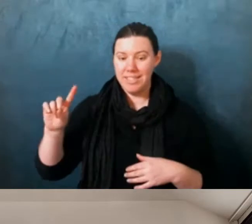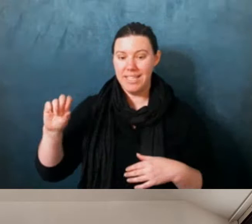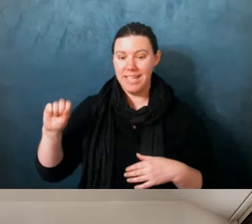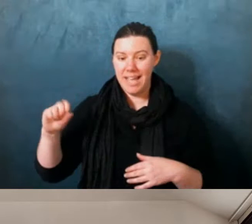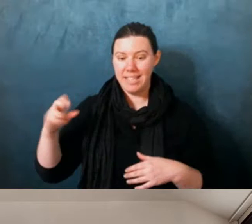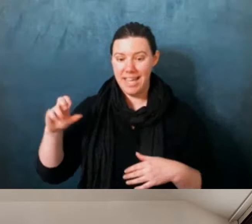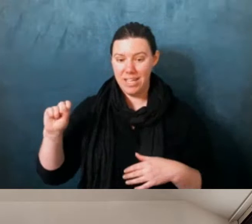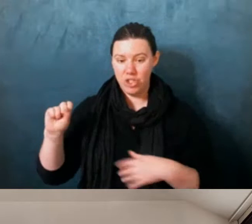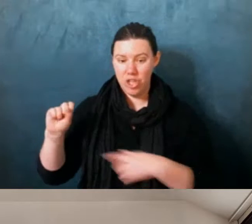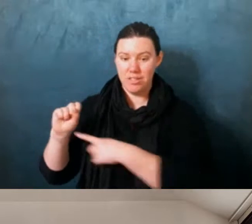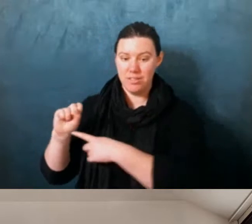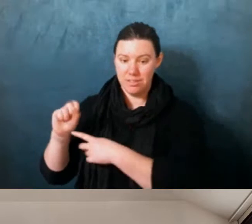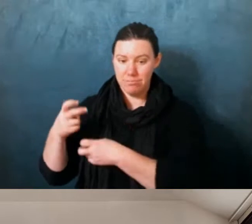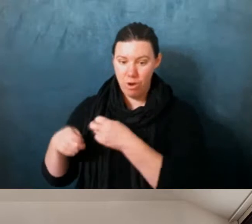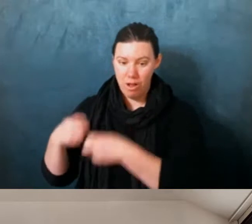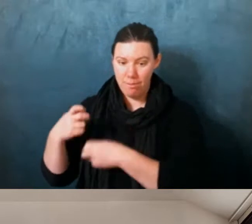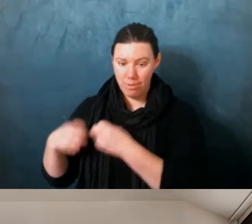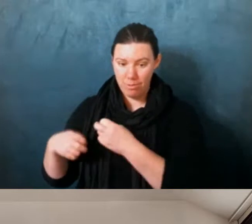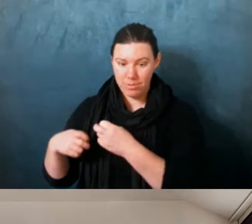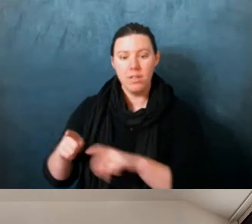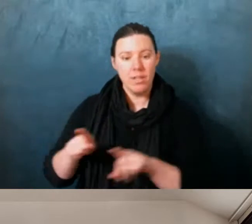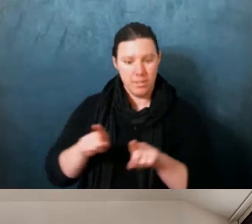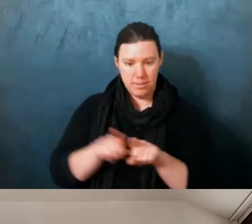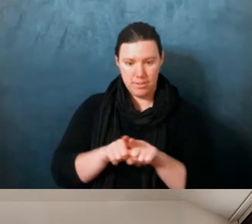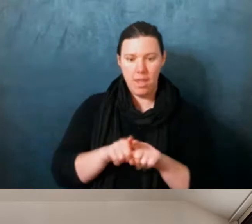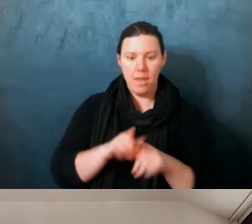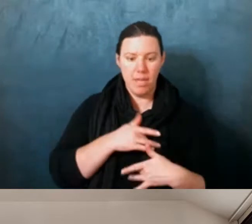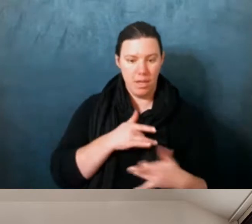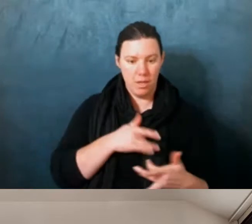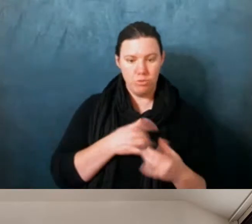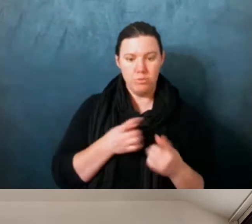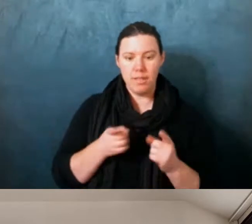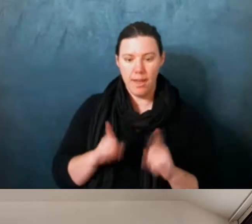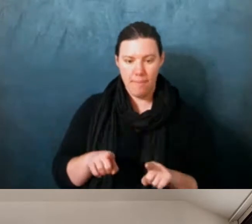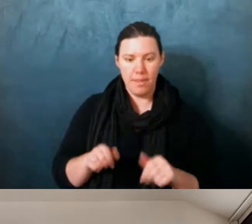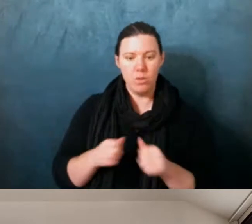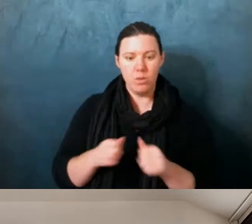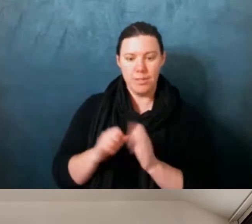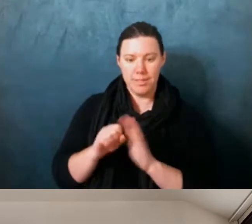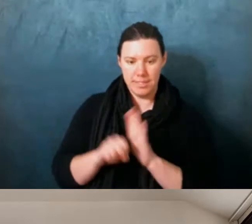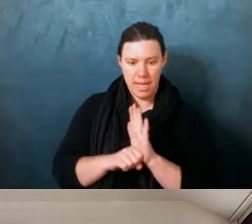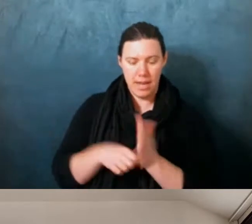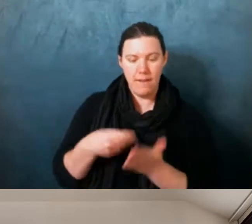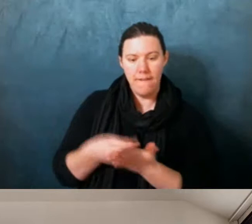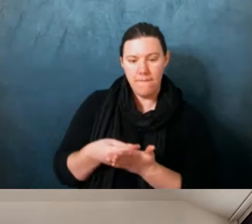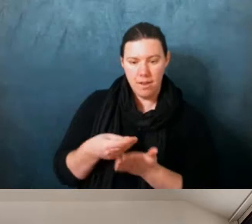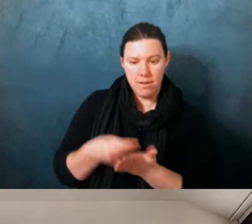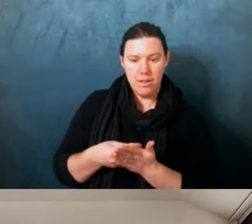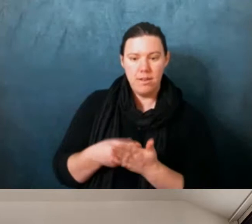we have the same issues that are happening with state-funded behavioral health.